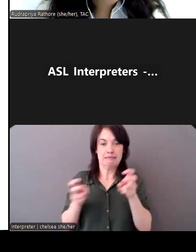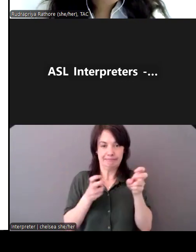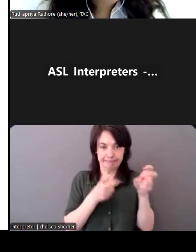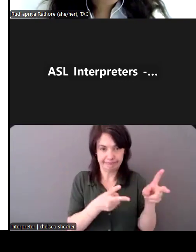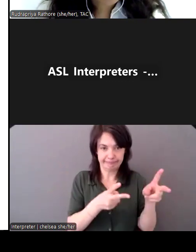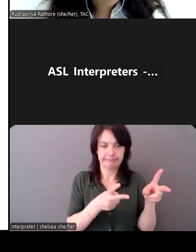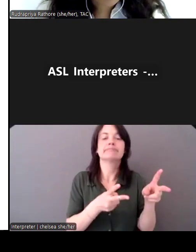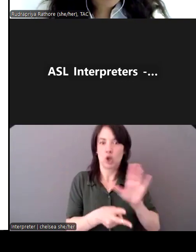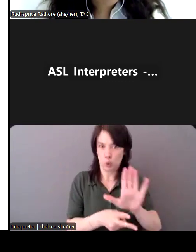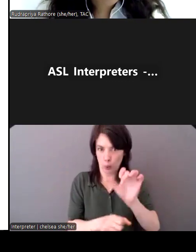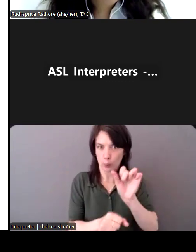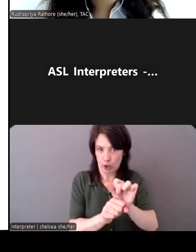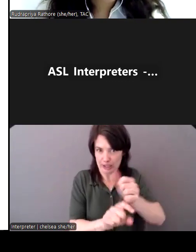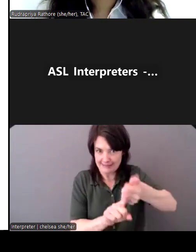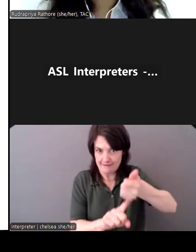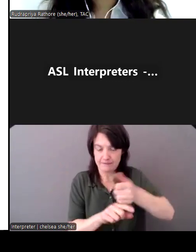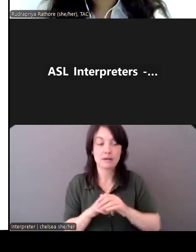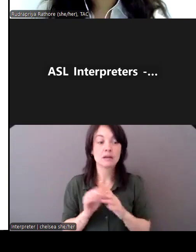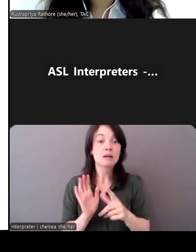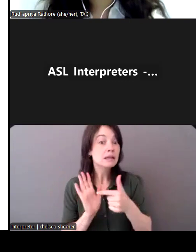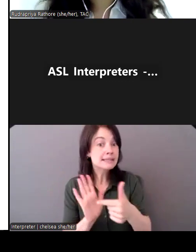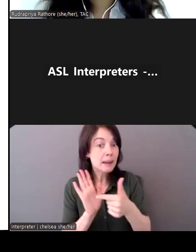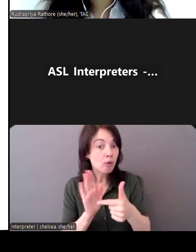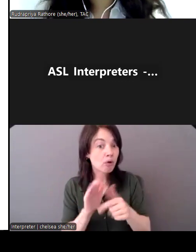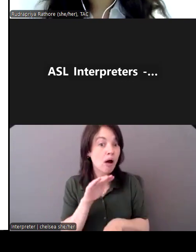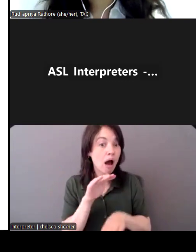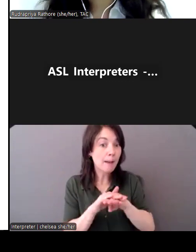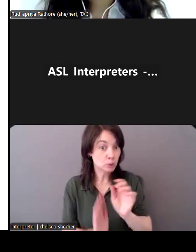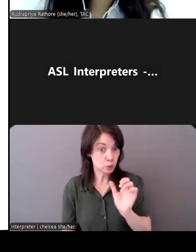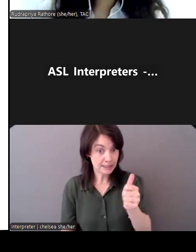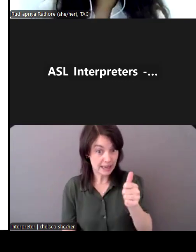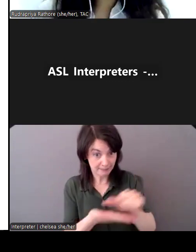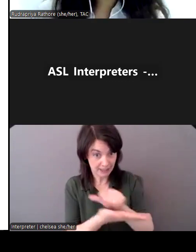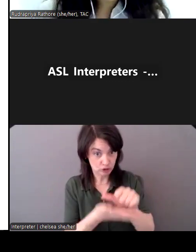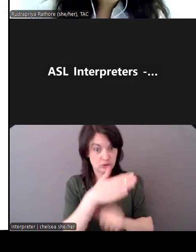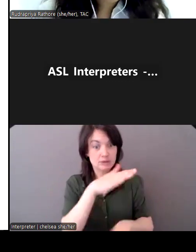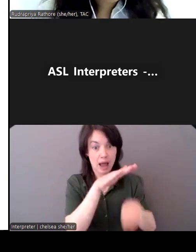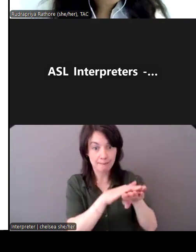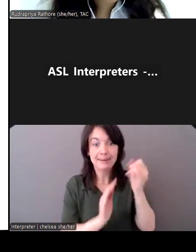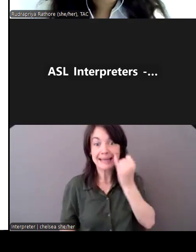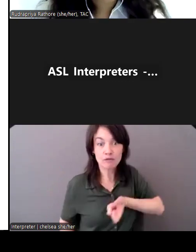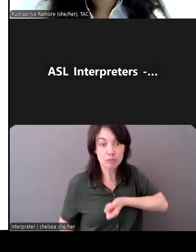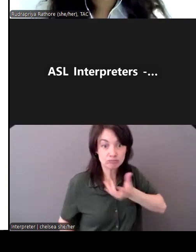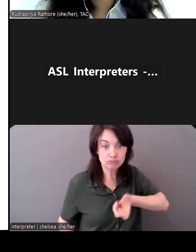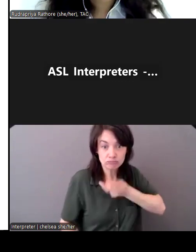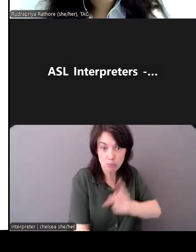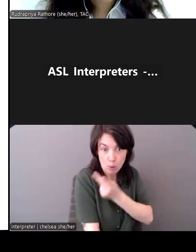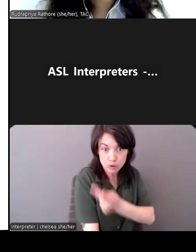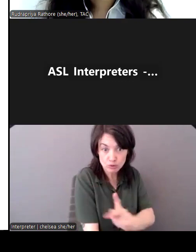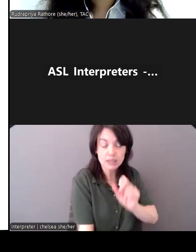your sample can be a maximum of 10 pages for a poetry project or a maximum of 15 pages double